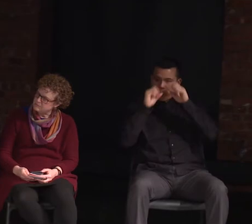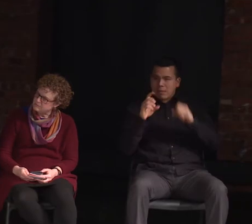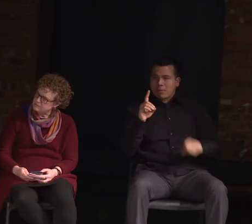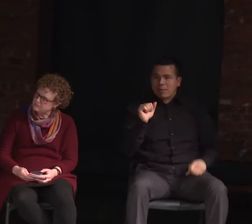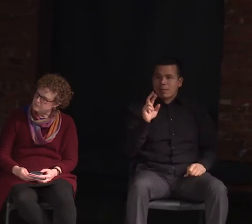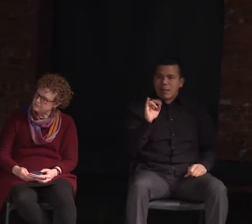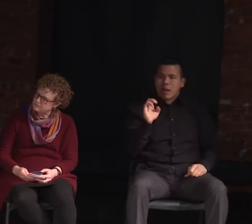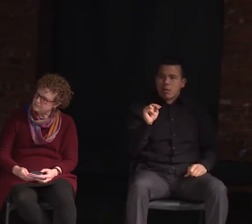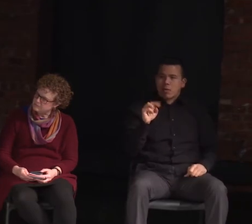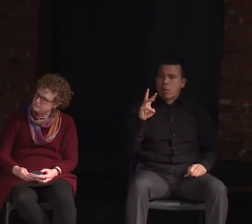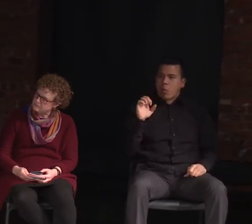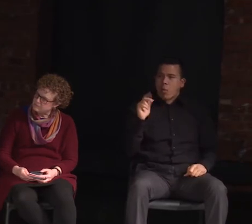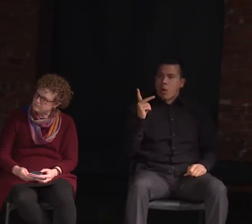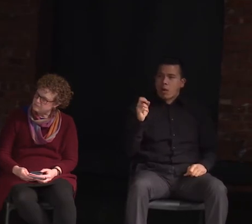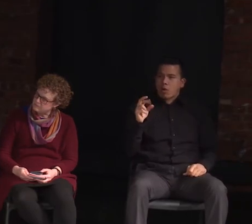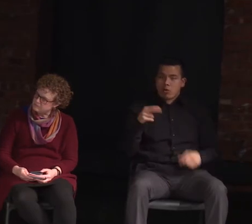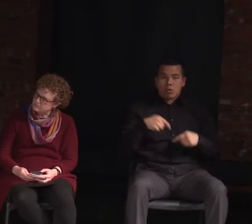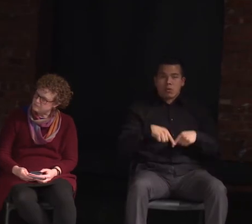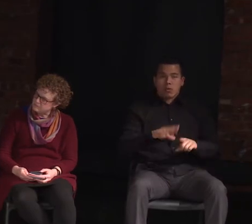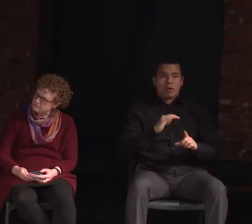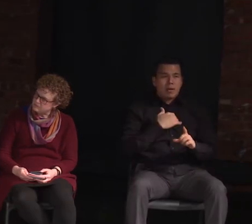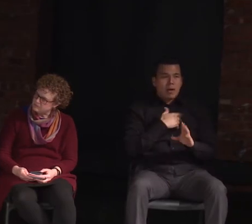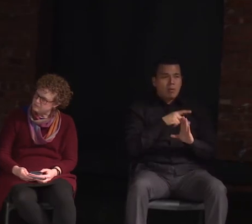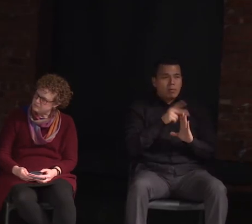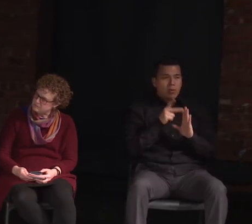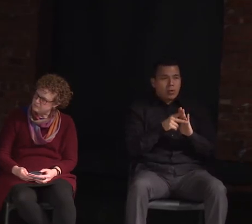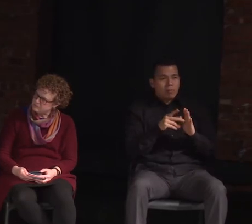our strategy, which was Art of Change fellowships.